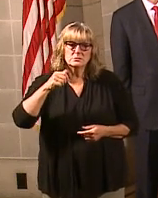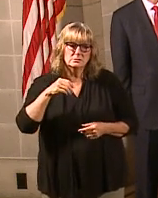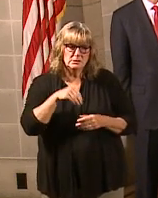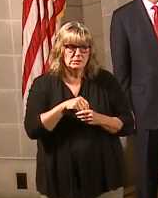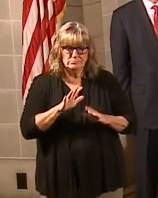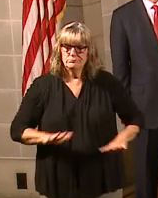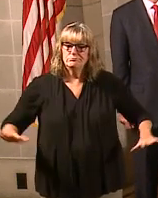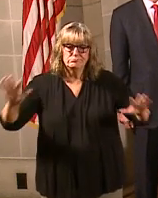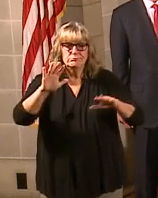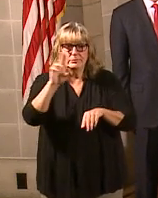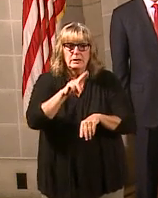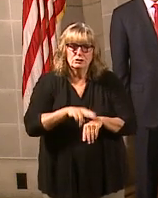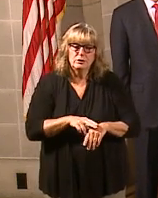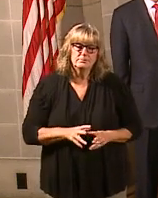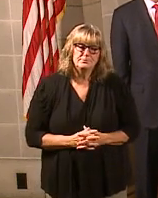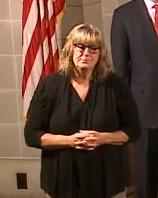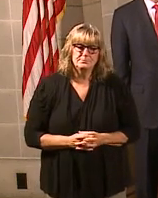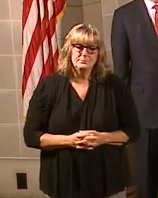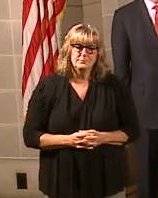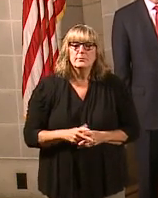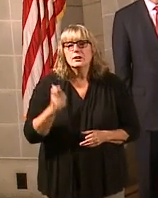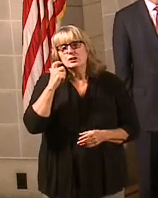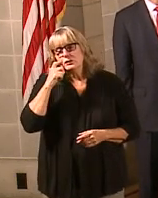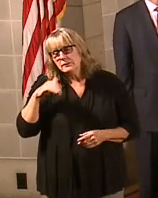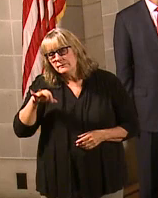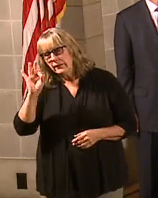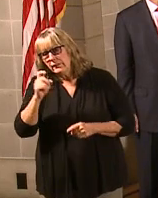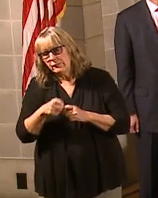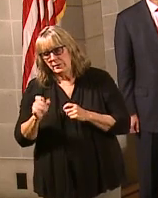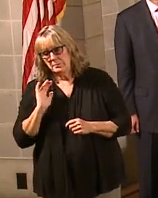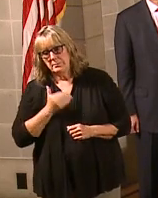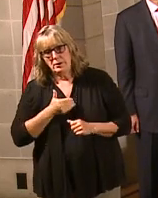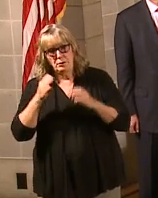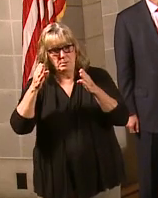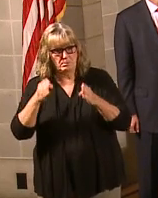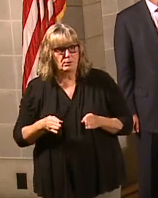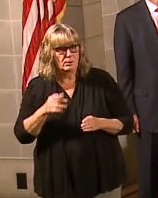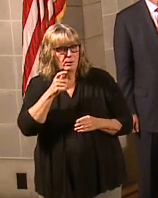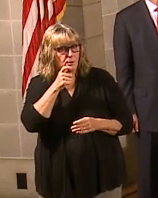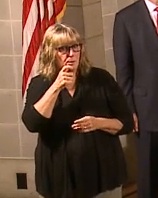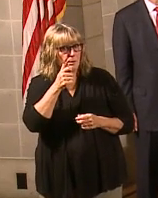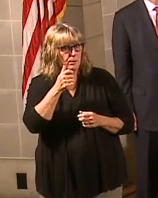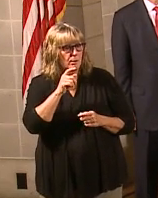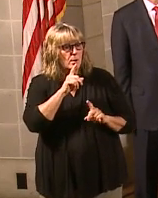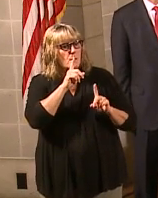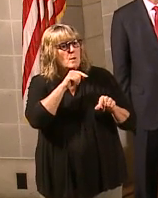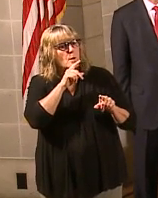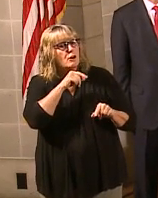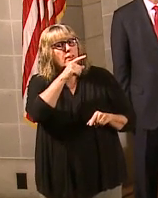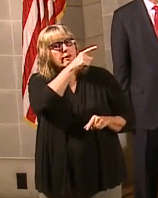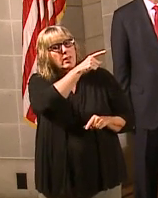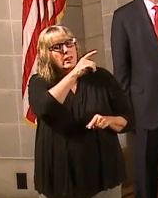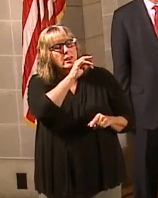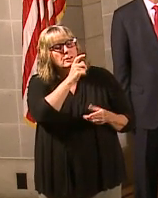WERE GIVEN IN NEBRASKA.